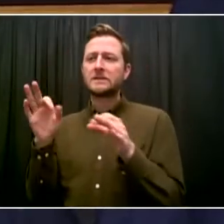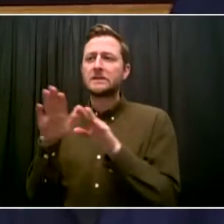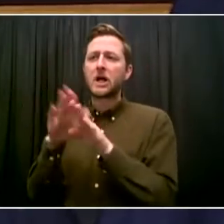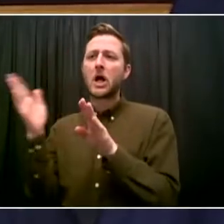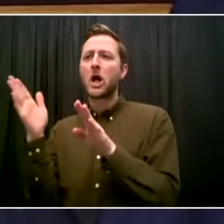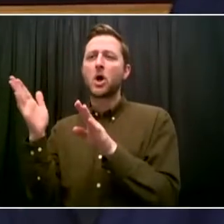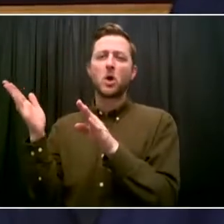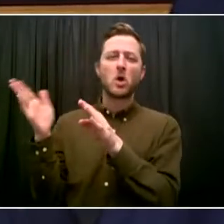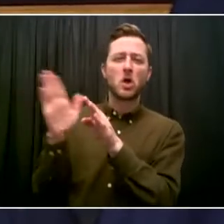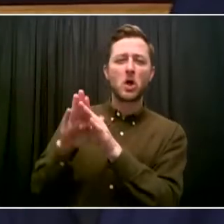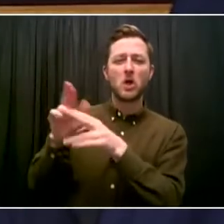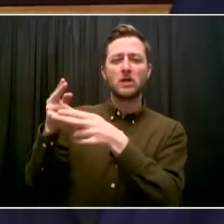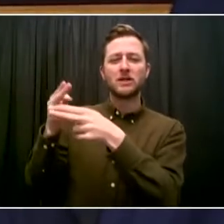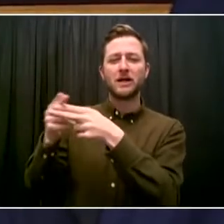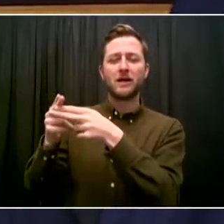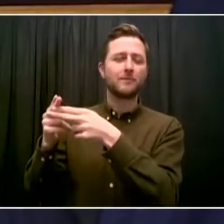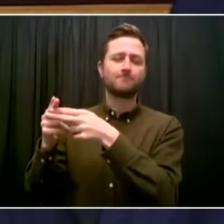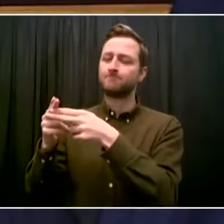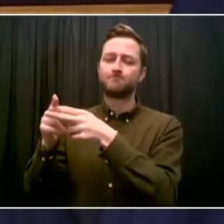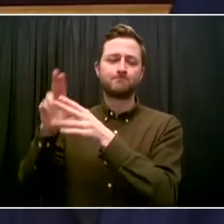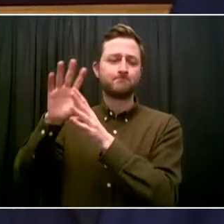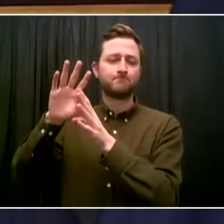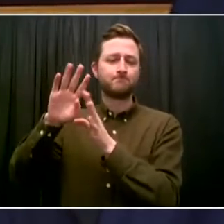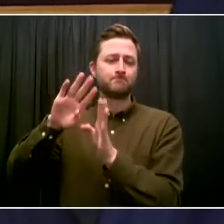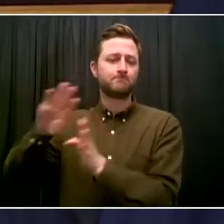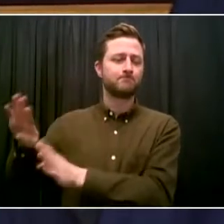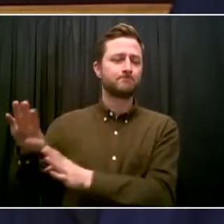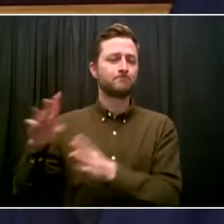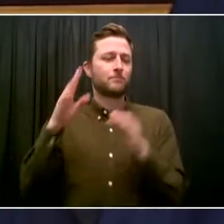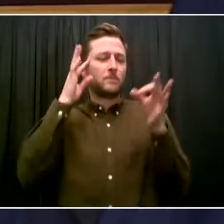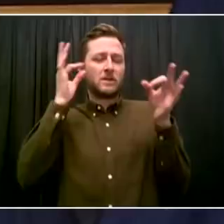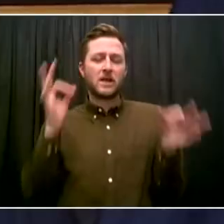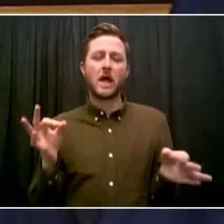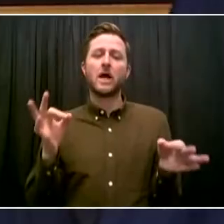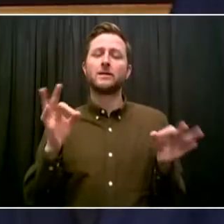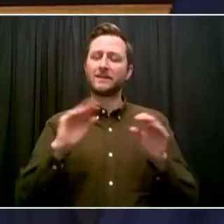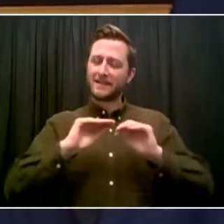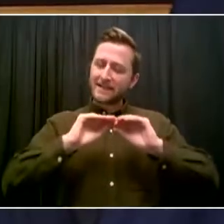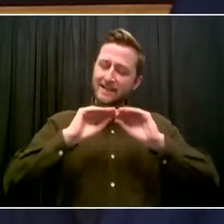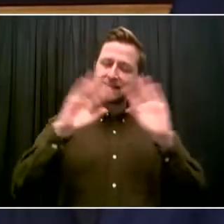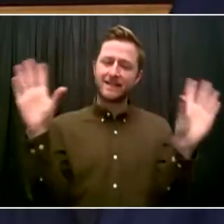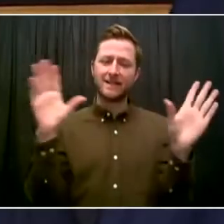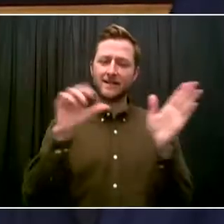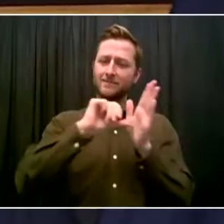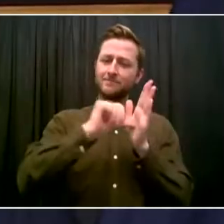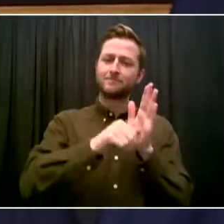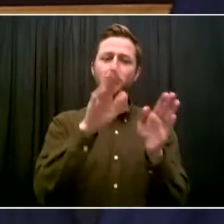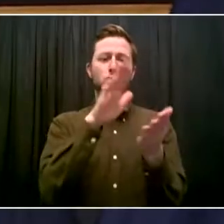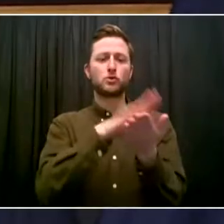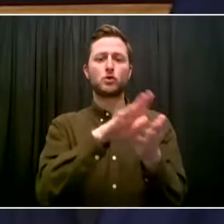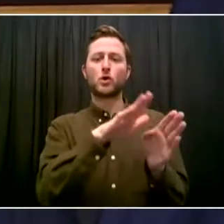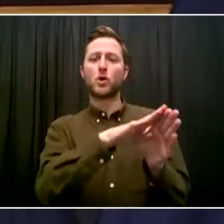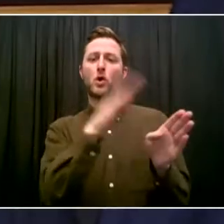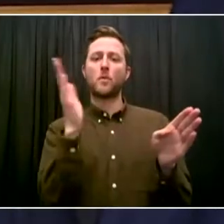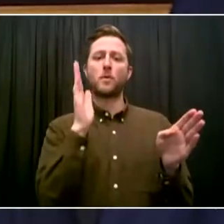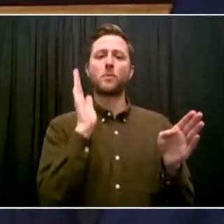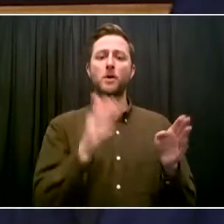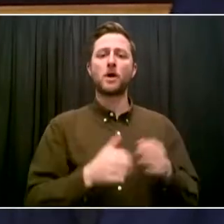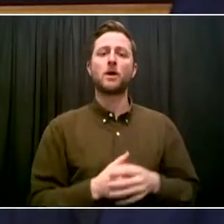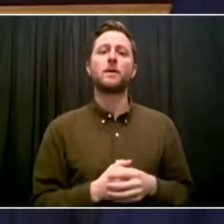CLOSE AROUND US, WE WERE CLEAR